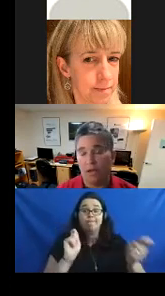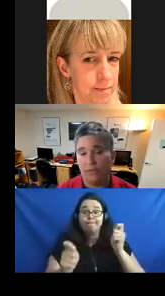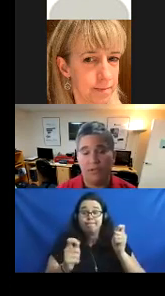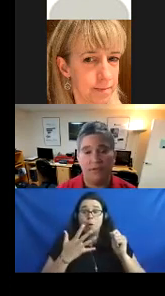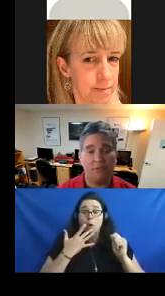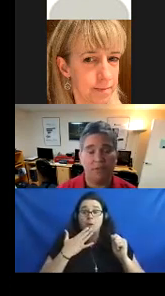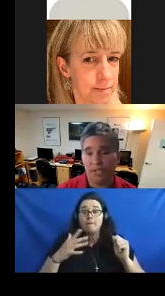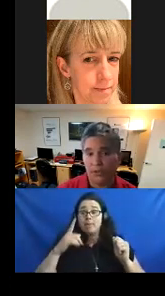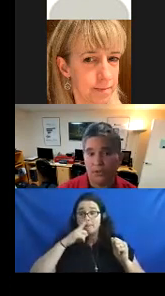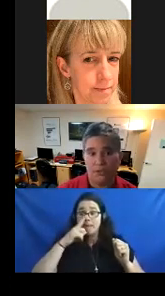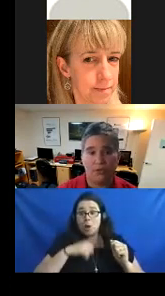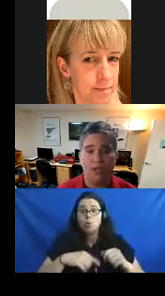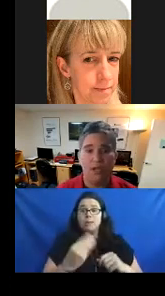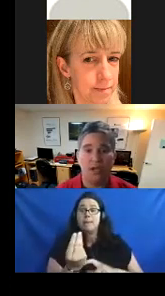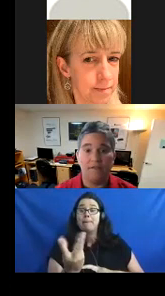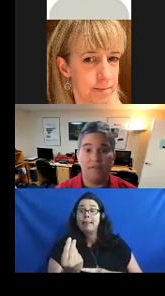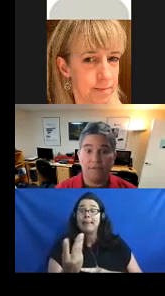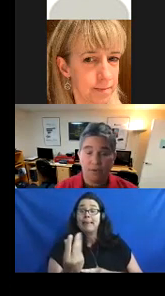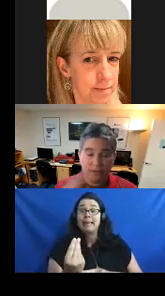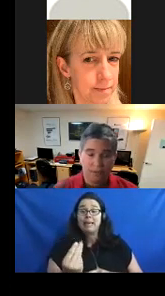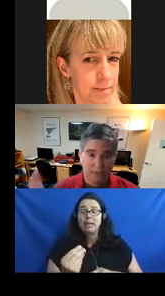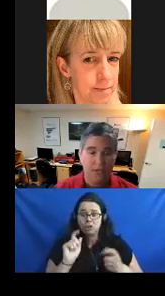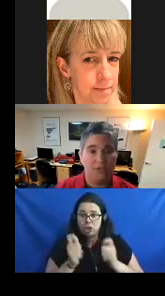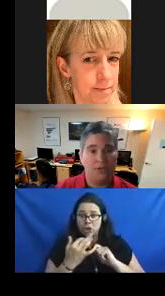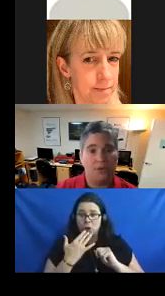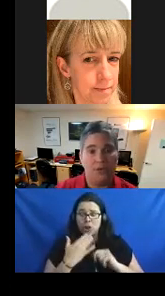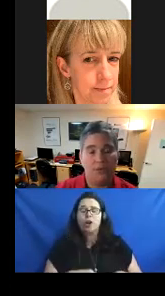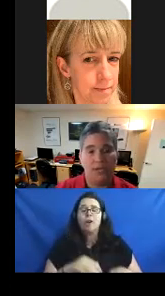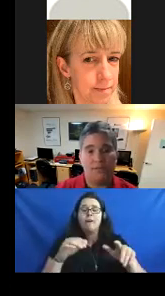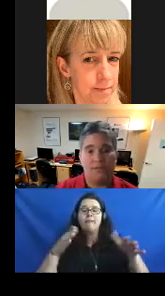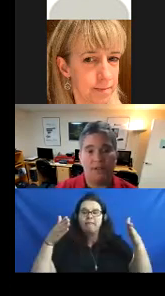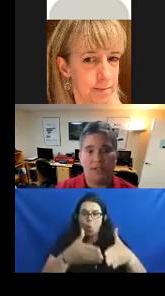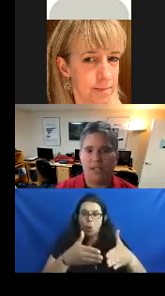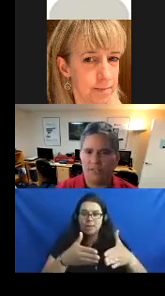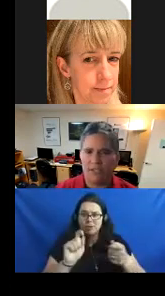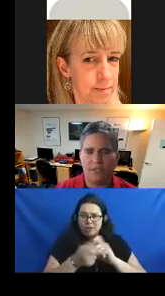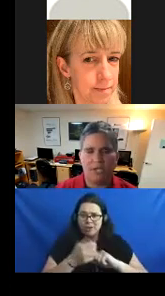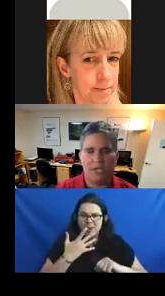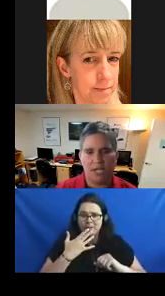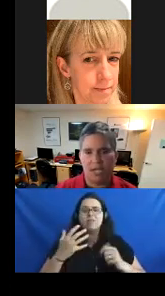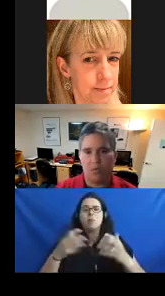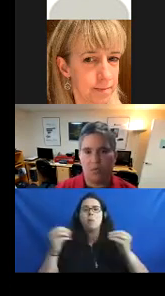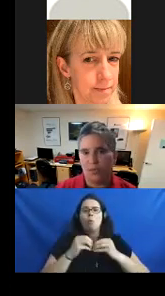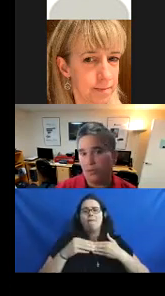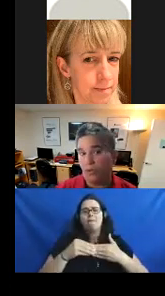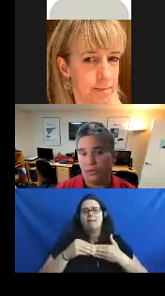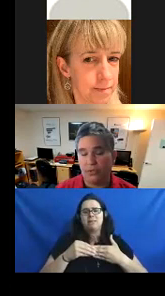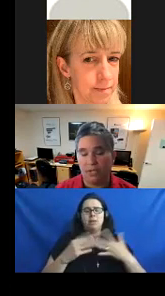THE BLINKING CURSOR, THE FOCUS. WE HAVE A LOT OF FLEXIBILITY IN WHAT THOSE COLORS LOOK LIKE